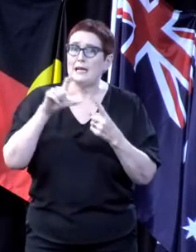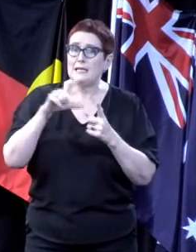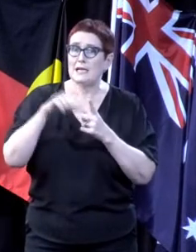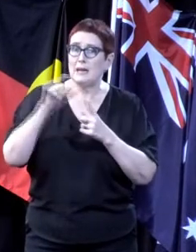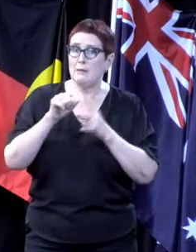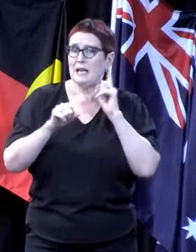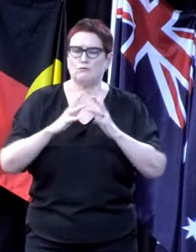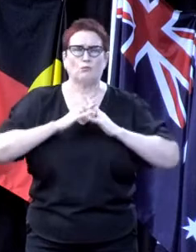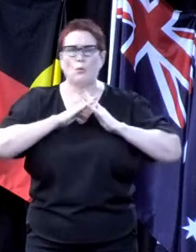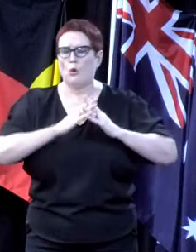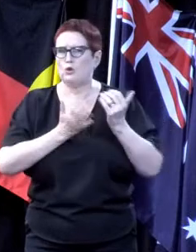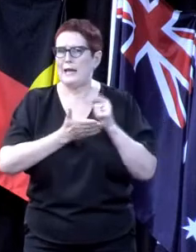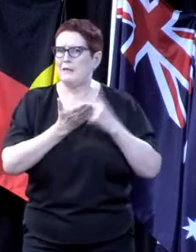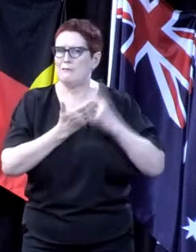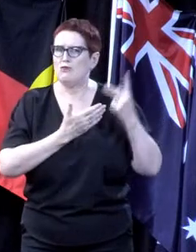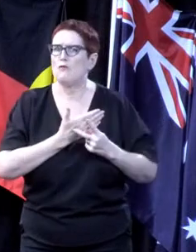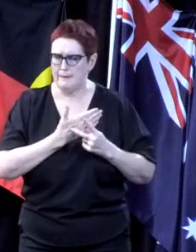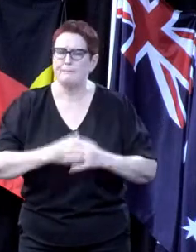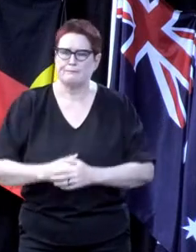And Ms. Dunstone can speak to its effectiveness.